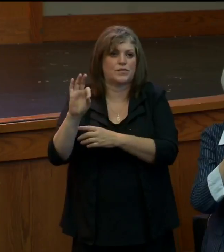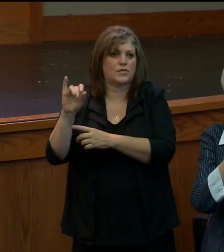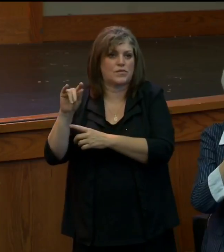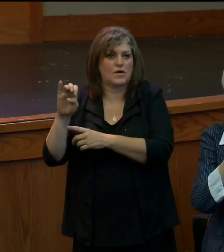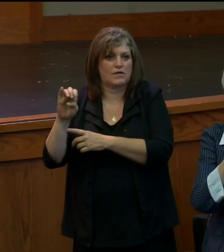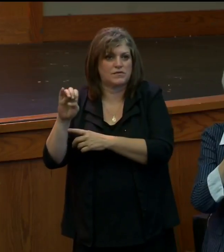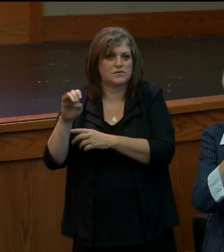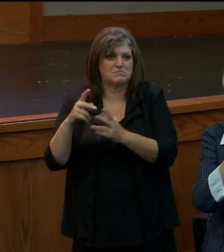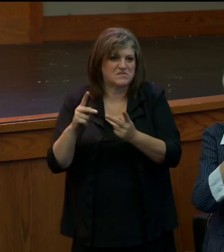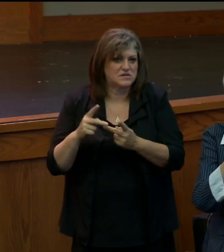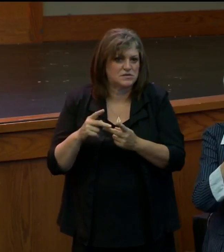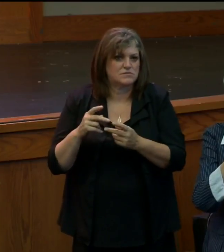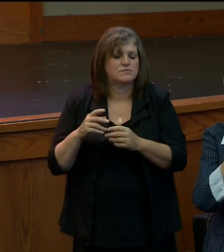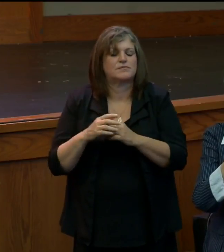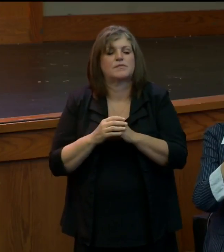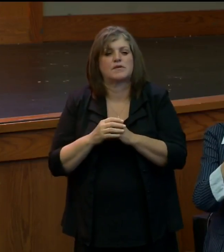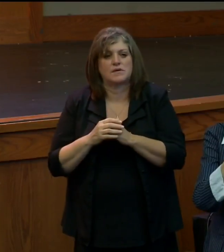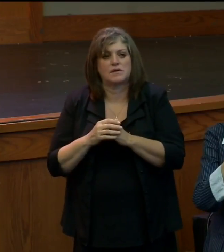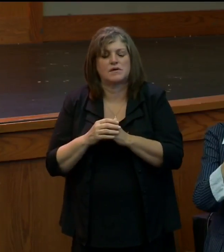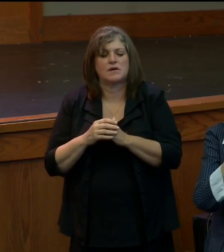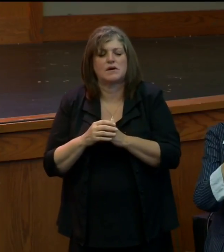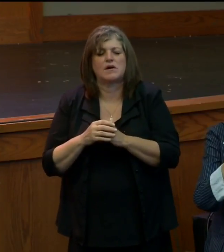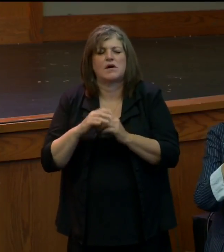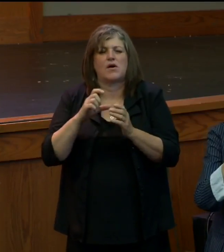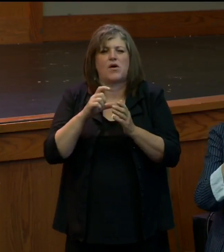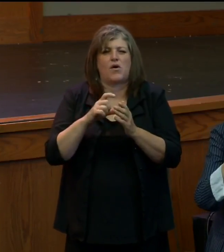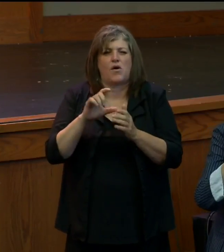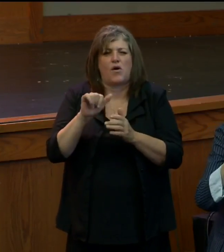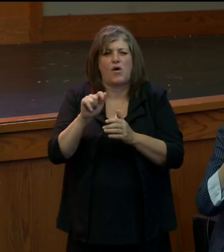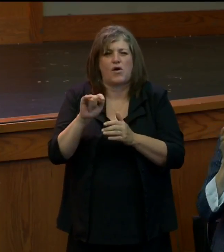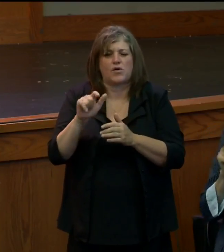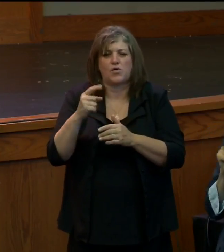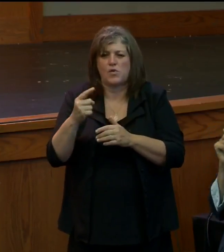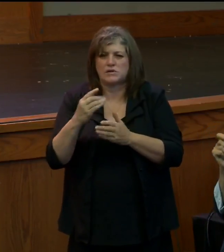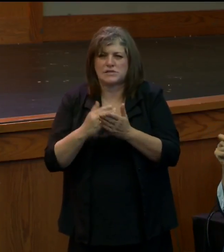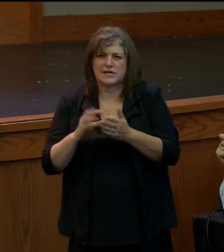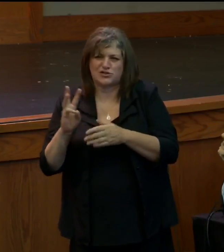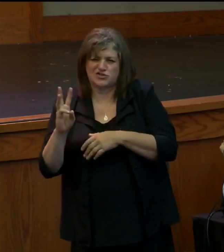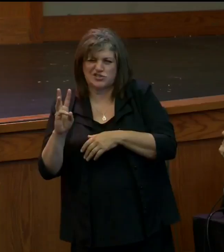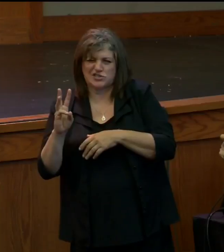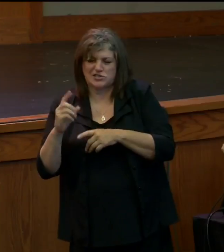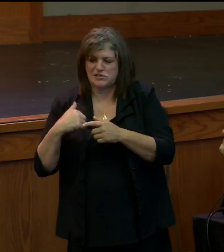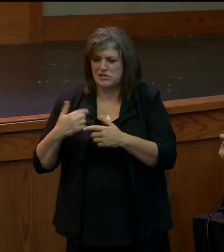SECONDLY, ON ARTICLE 1, SECTION 6, I WOULD SUGGEST THAT WE GIVE